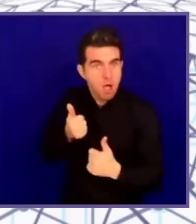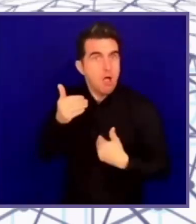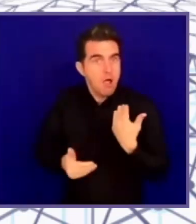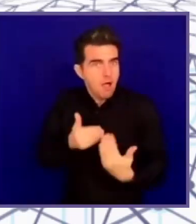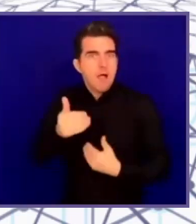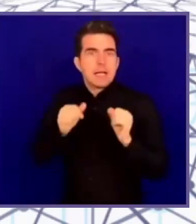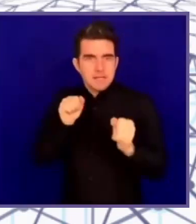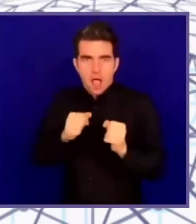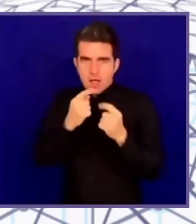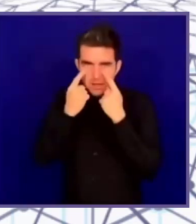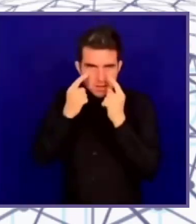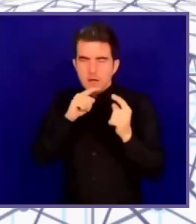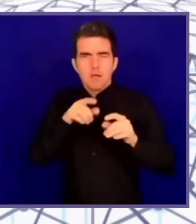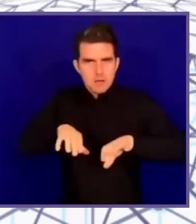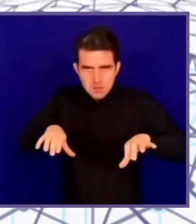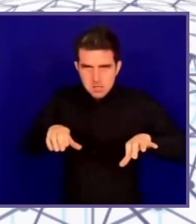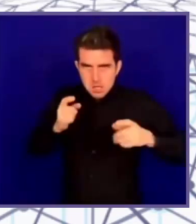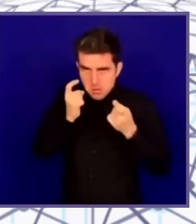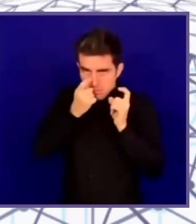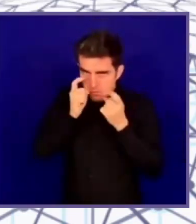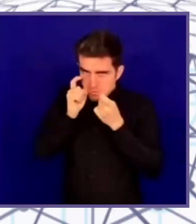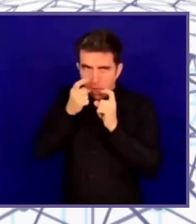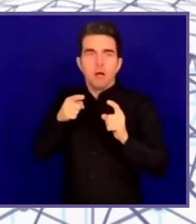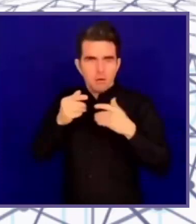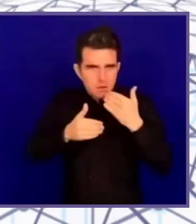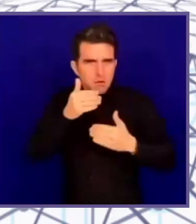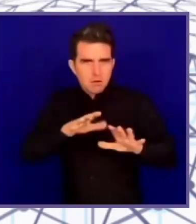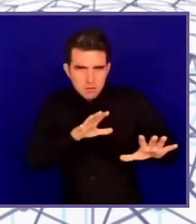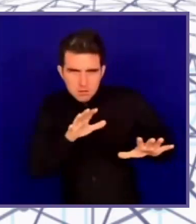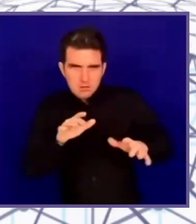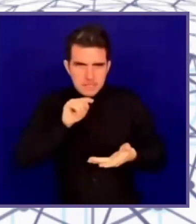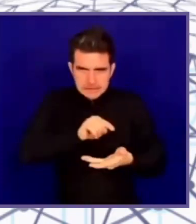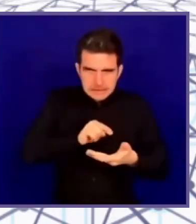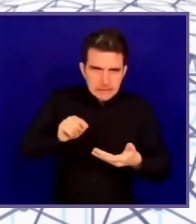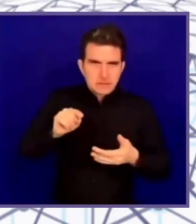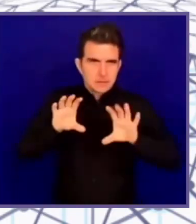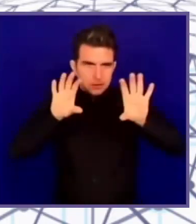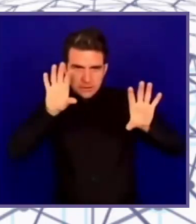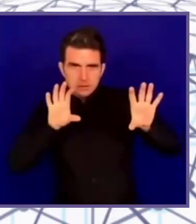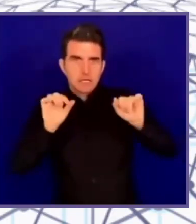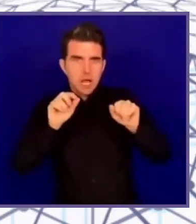very devoted, the second two thirds of Jonathan's story about being locked in and can I recommend